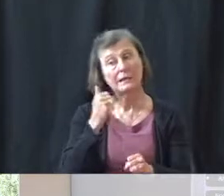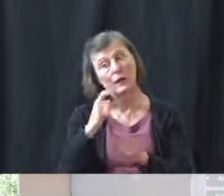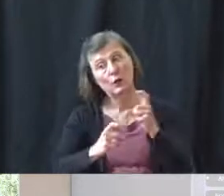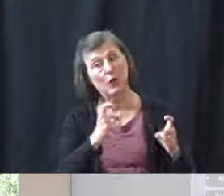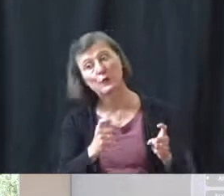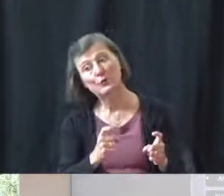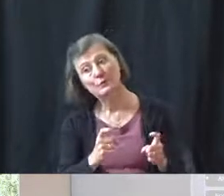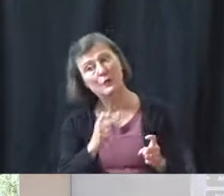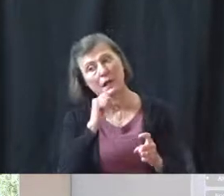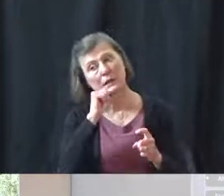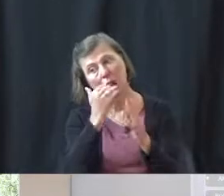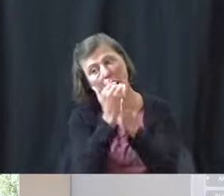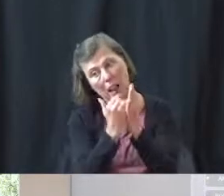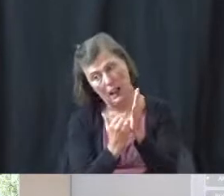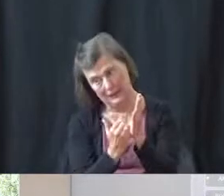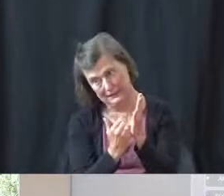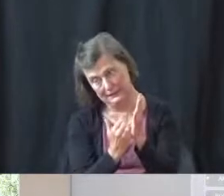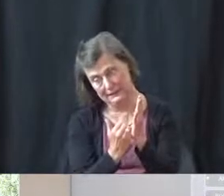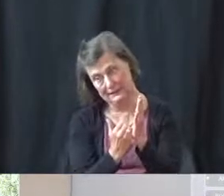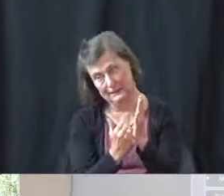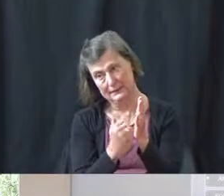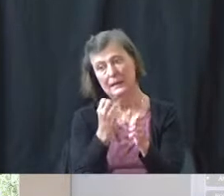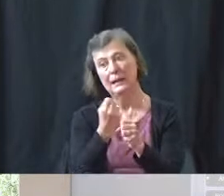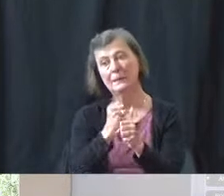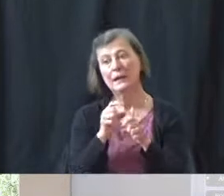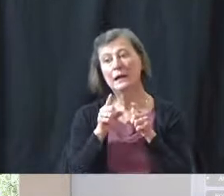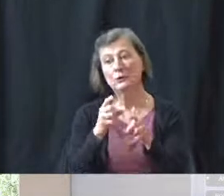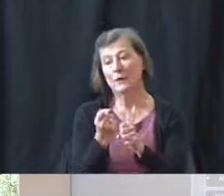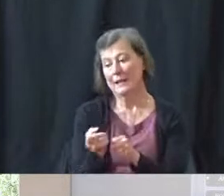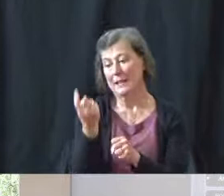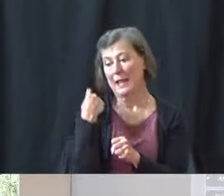are not listed that were made during last year's campaign.